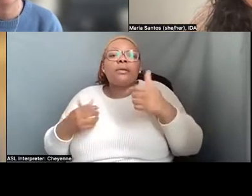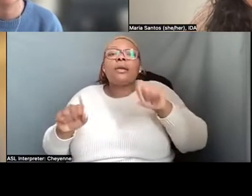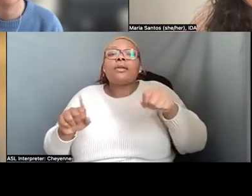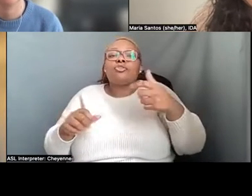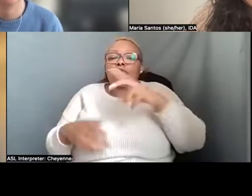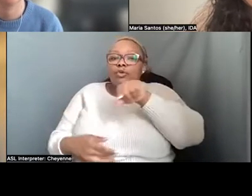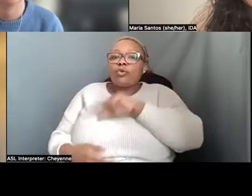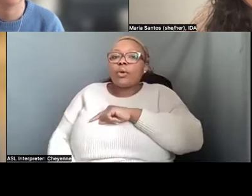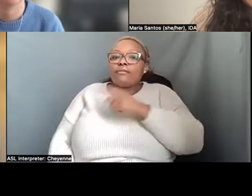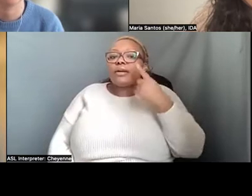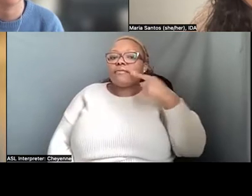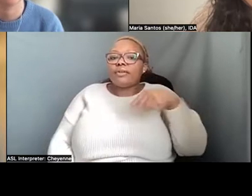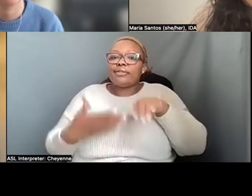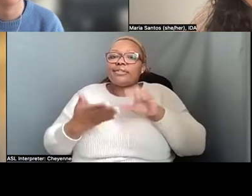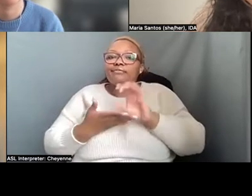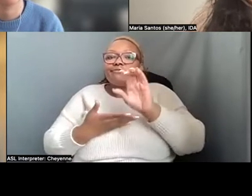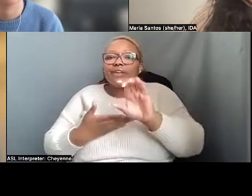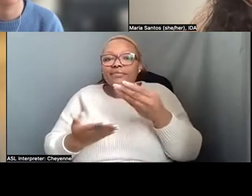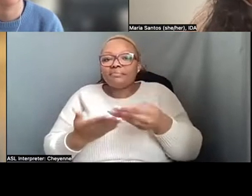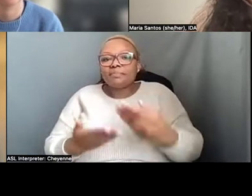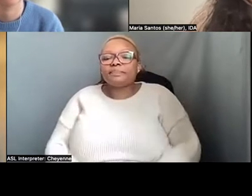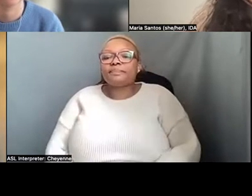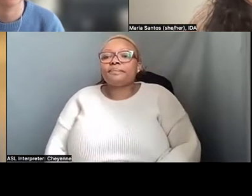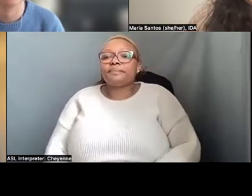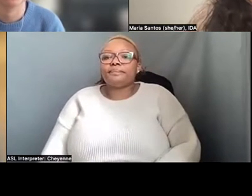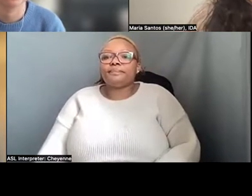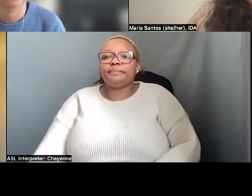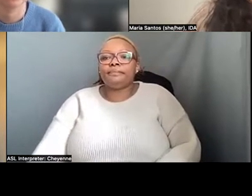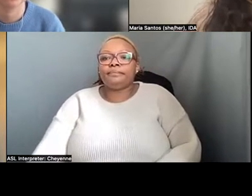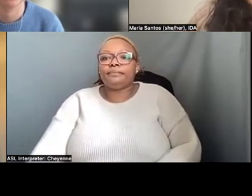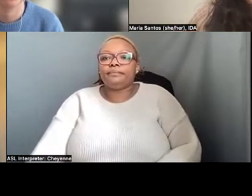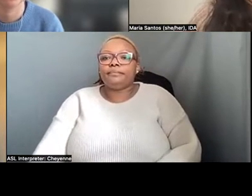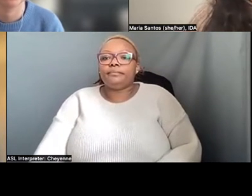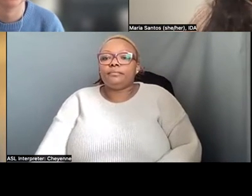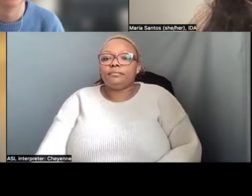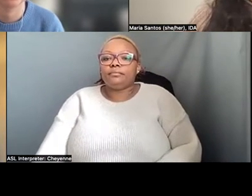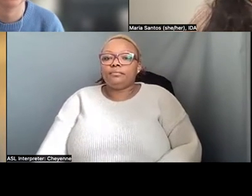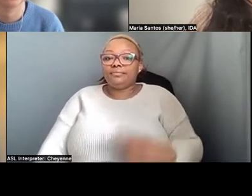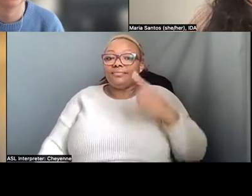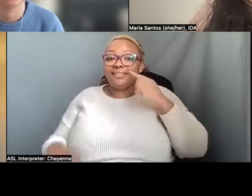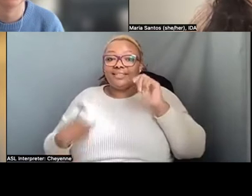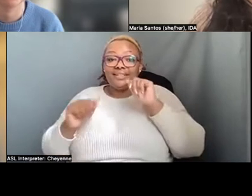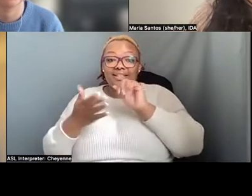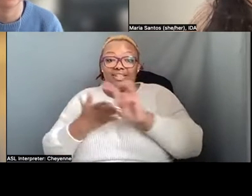to be eligible for the fund. And I think we have answered all the questions. Look at that.